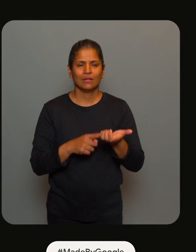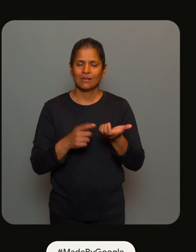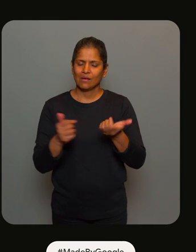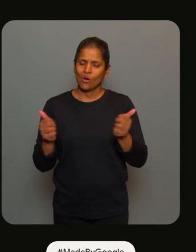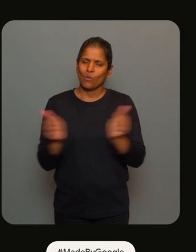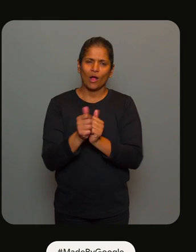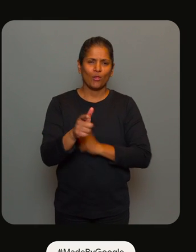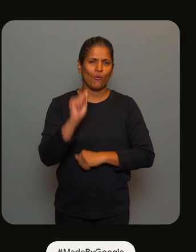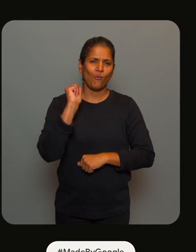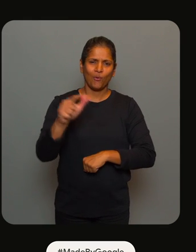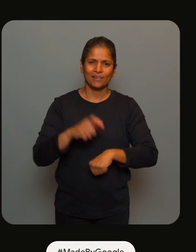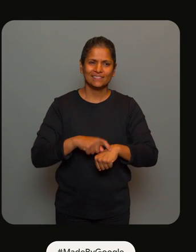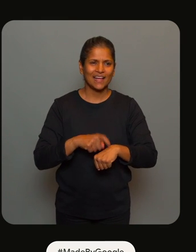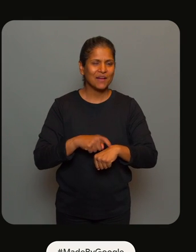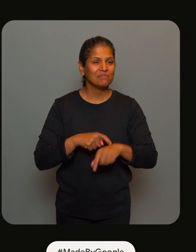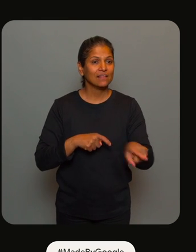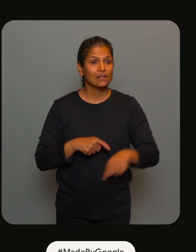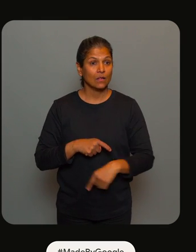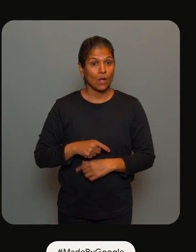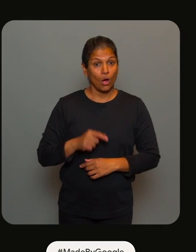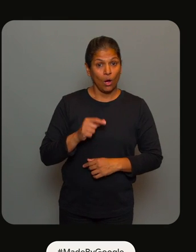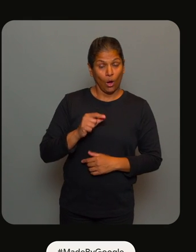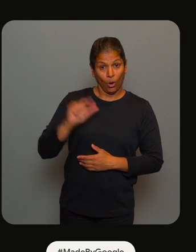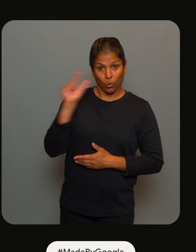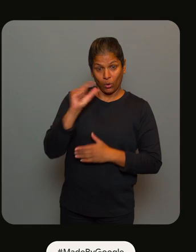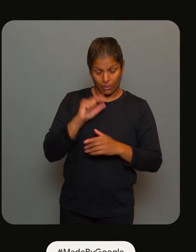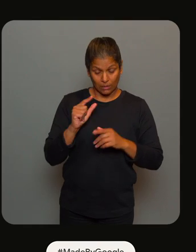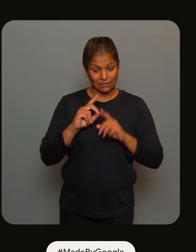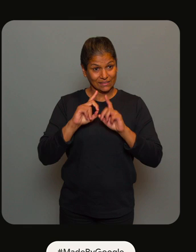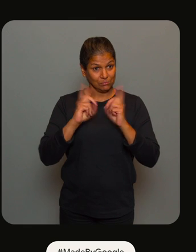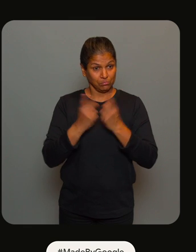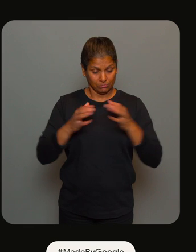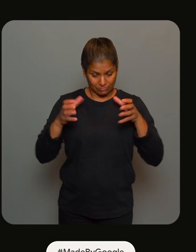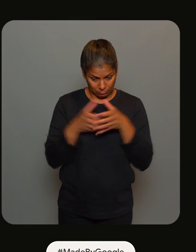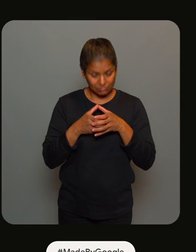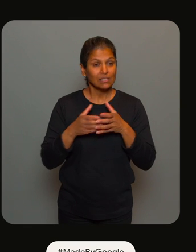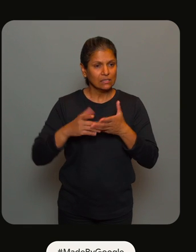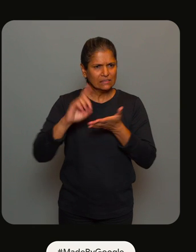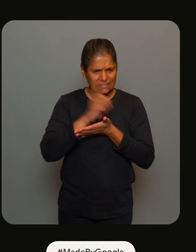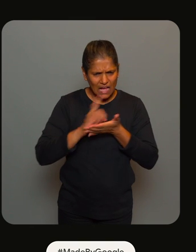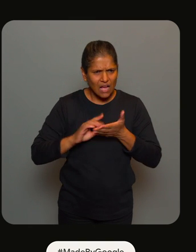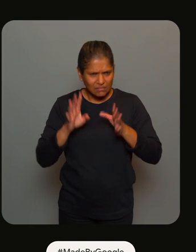the Google design team puts so much thought into how we embrace and enhance this fluidity.